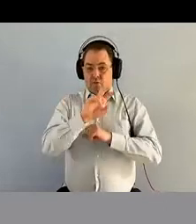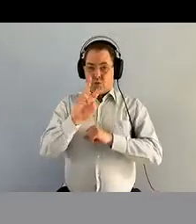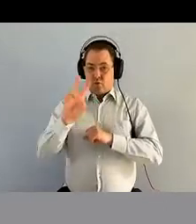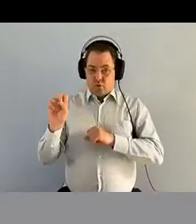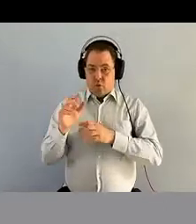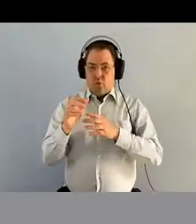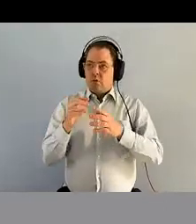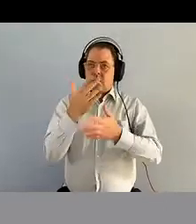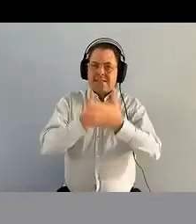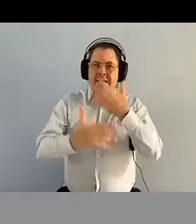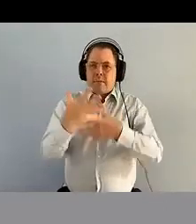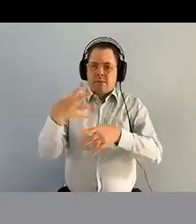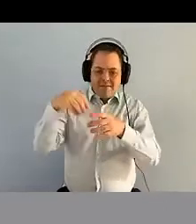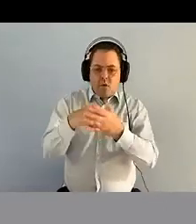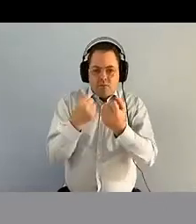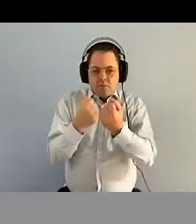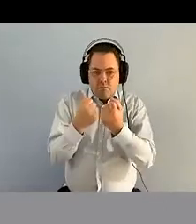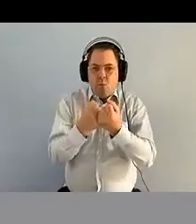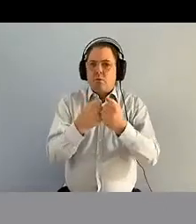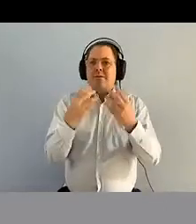the key message developed as a Reference Group at the start of the